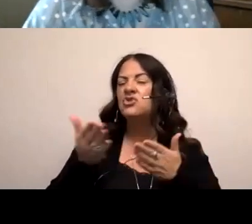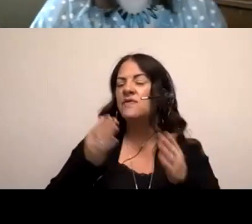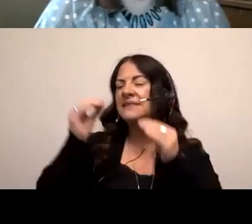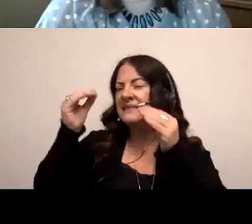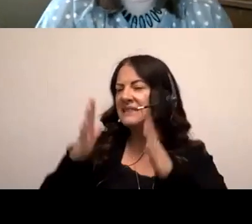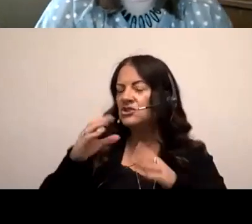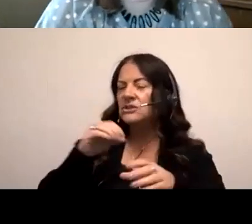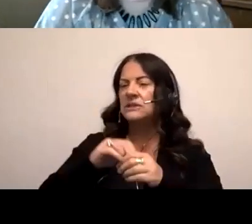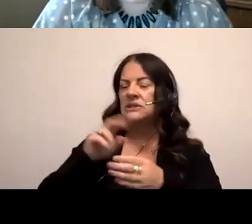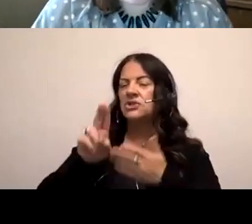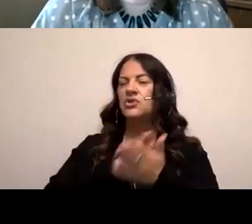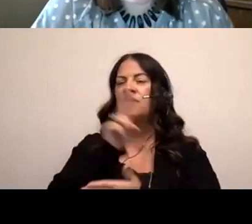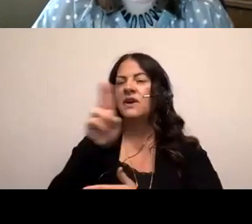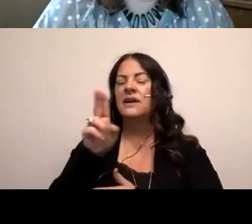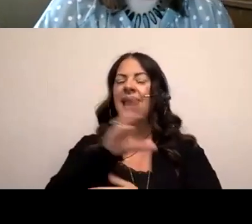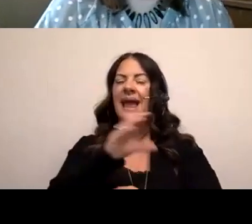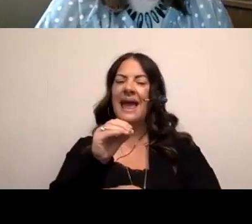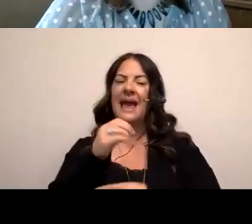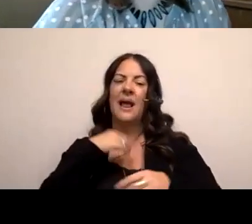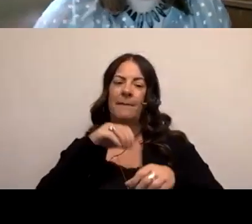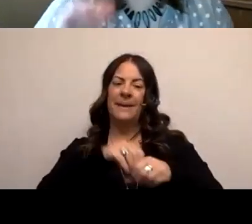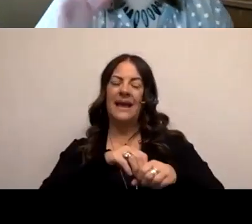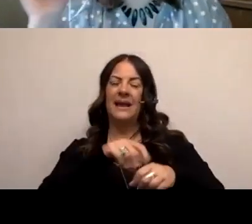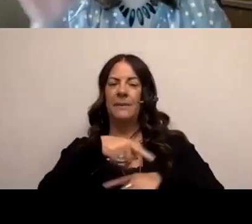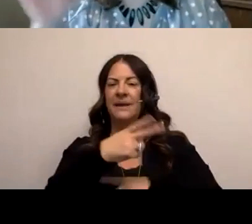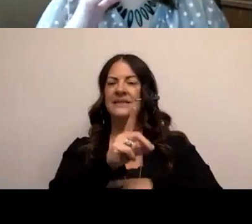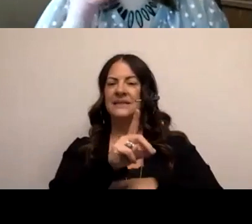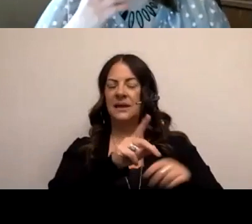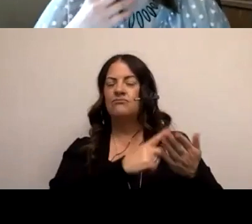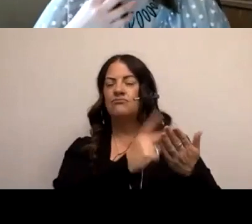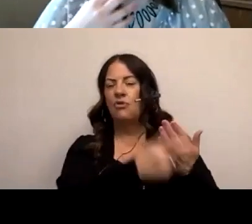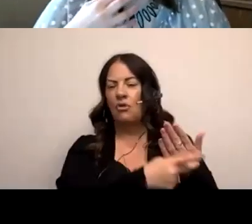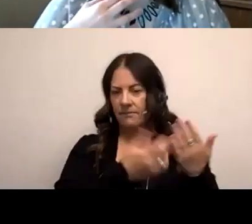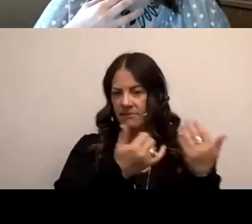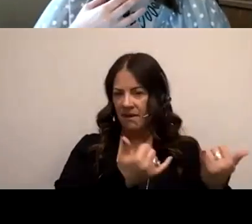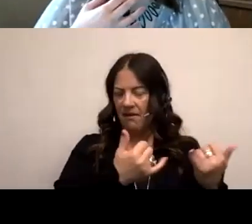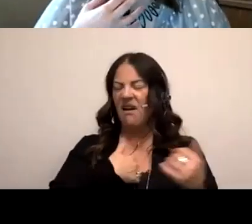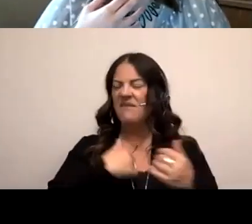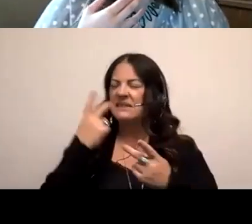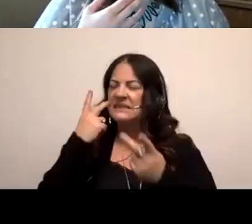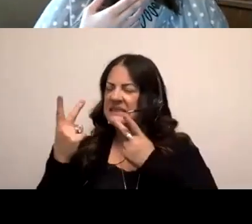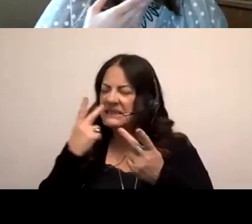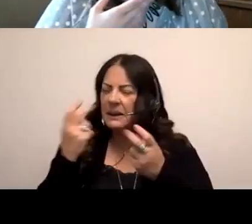DOCTORAL RESEARCHER AND I'VE BEEN IN A LOT OF EDUCATION SETTINGS AND SEEN A LOT OF THINGS